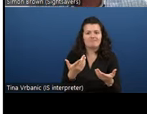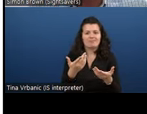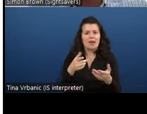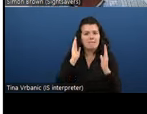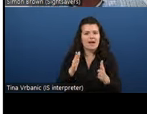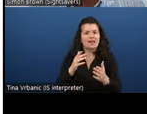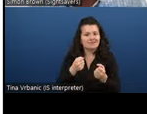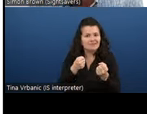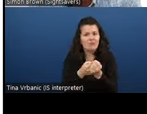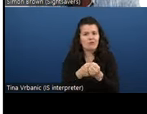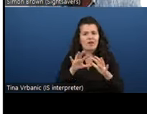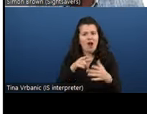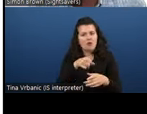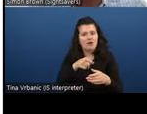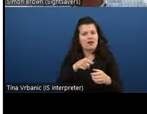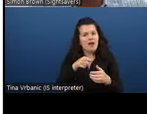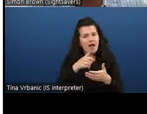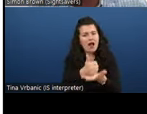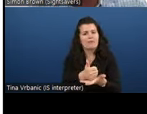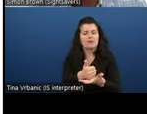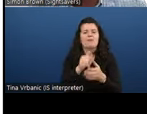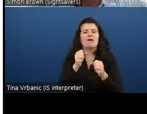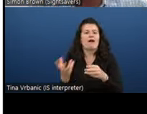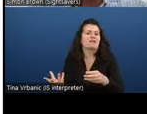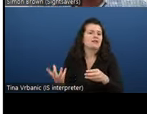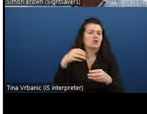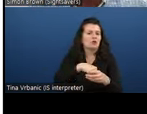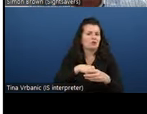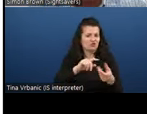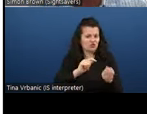12:24:28 And this is where I'll come back to a bit dates wrong around this very specific